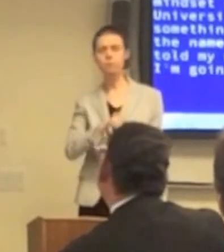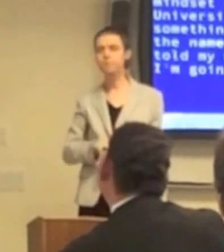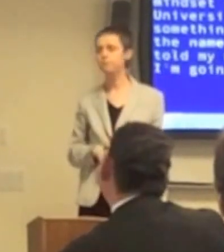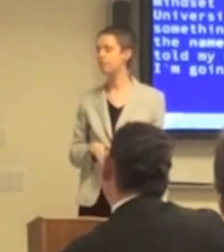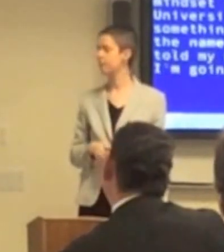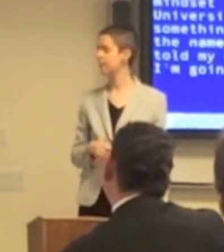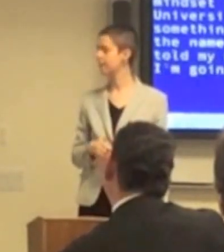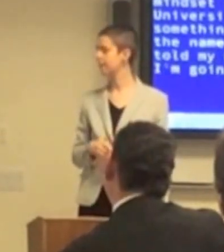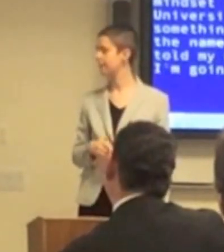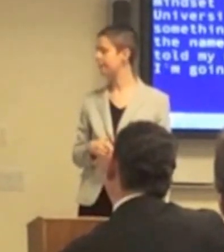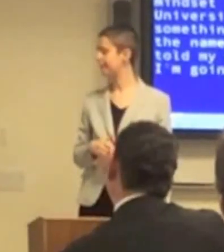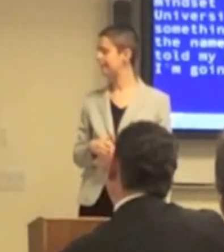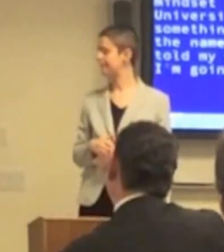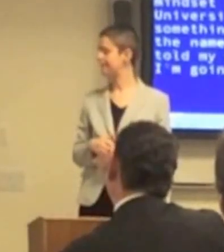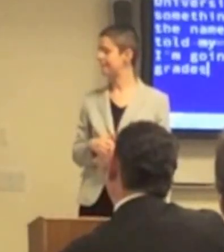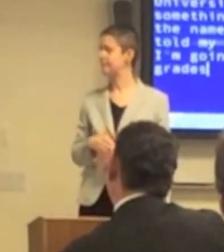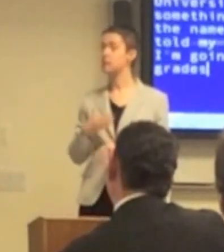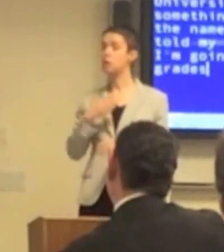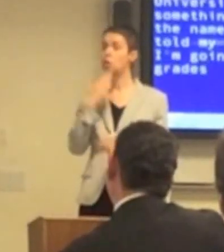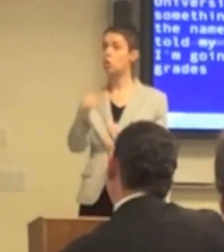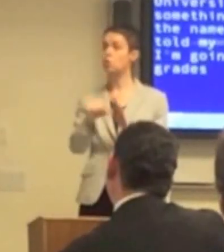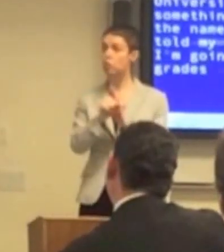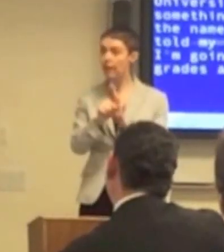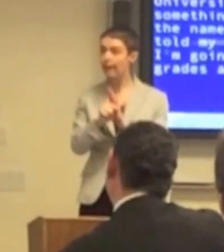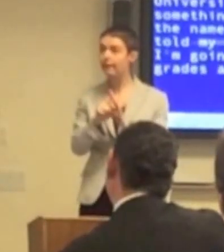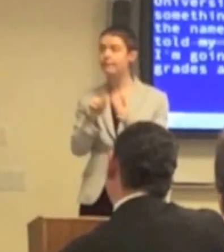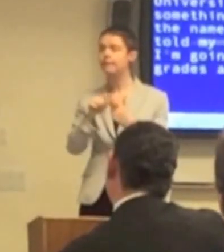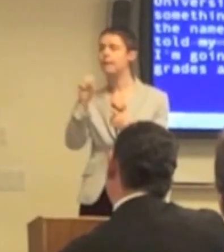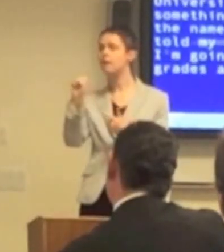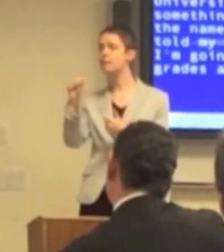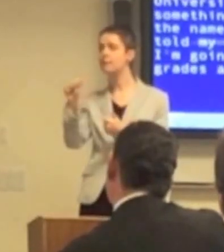I had the grades and I had the SAT scores.